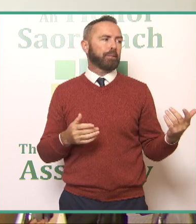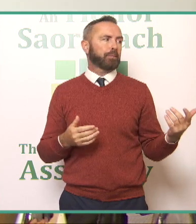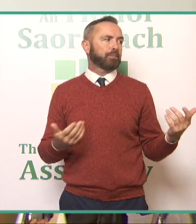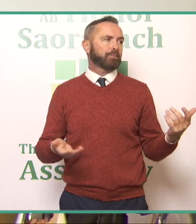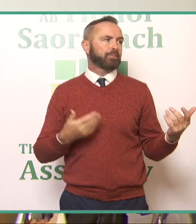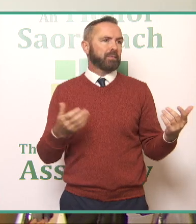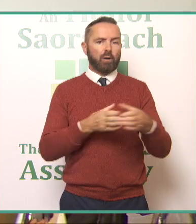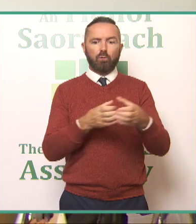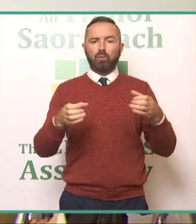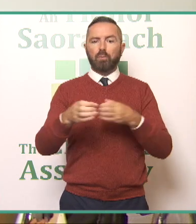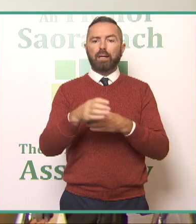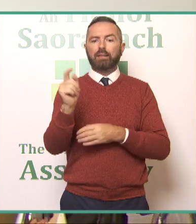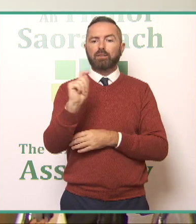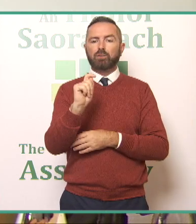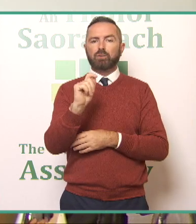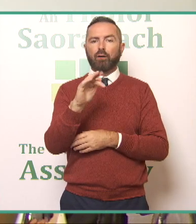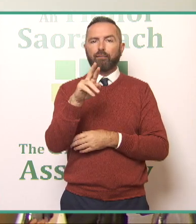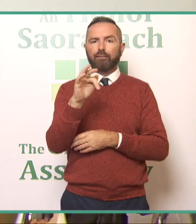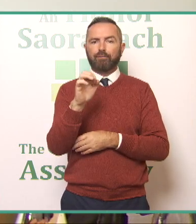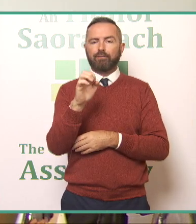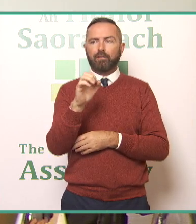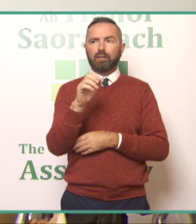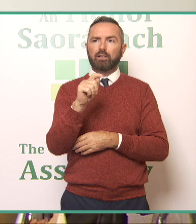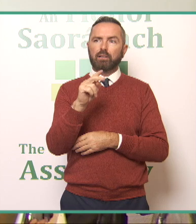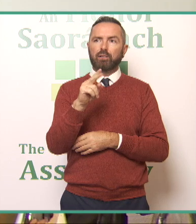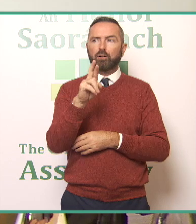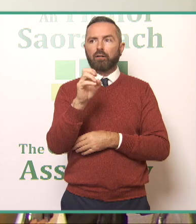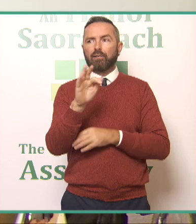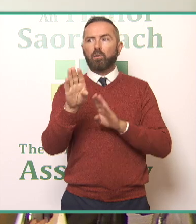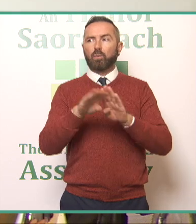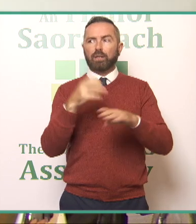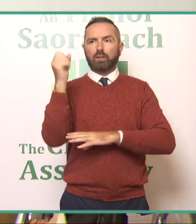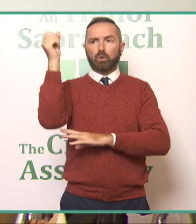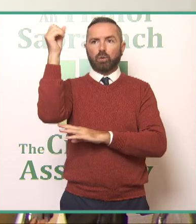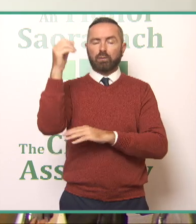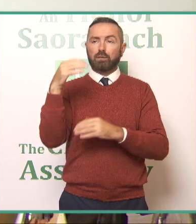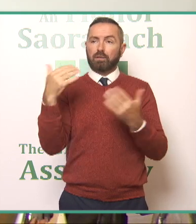um replacing that energy with with with with solar now there are regulatory barriers